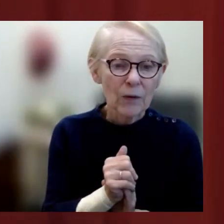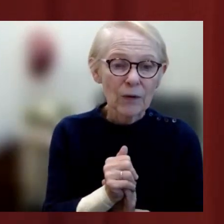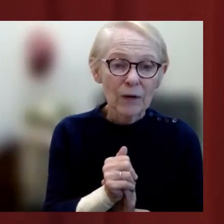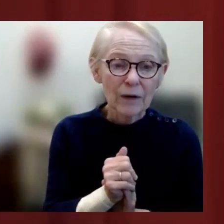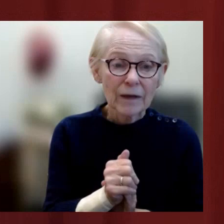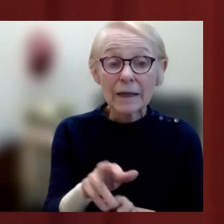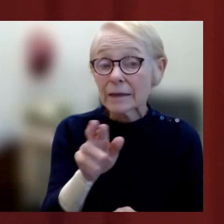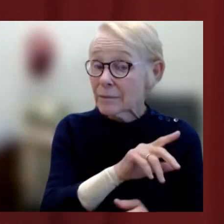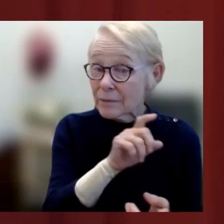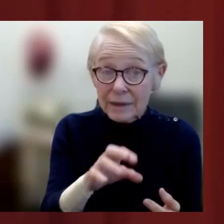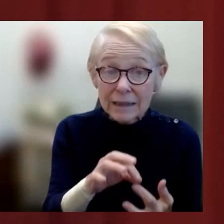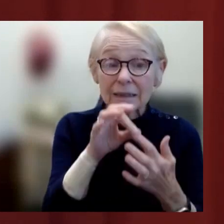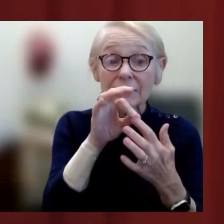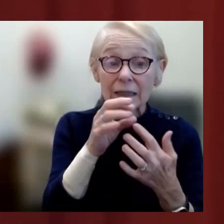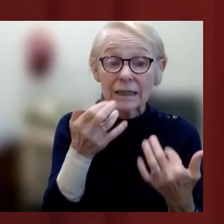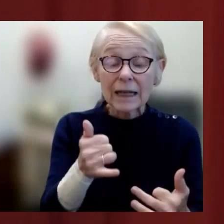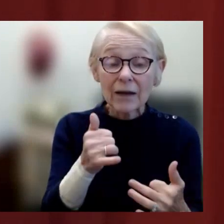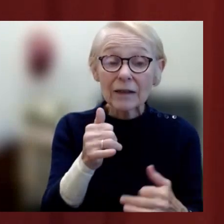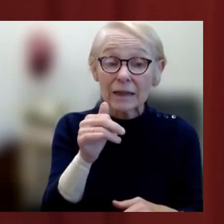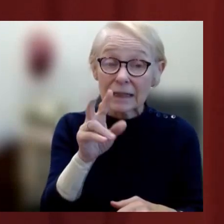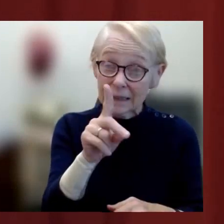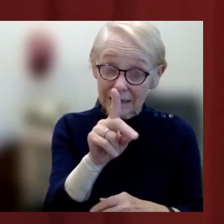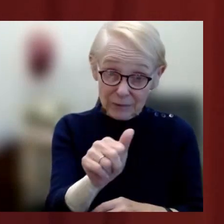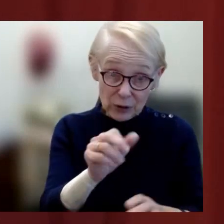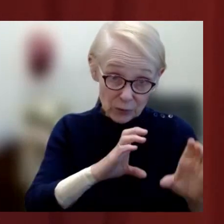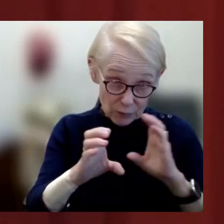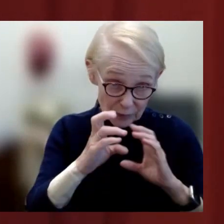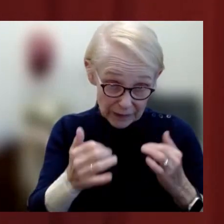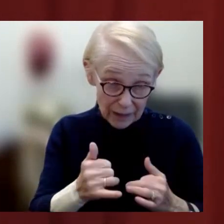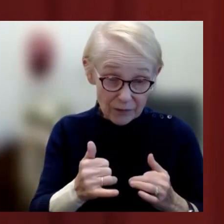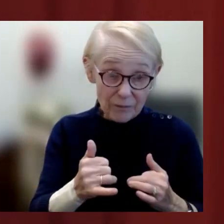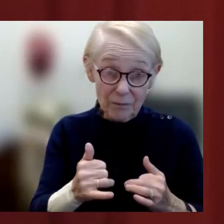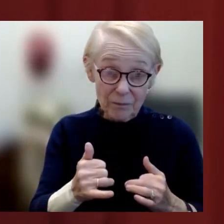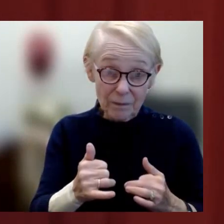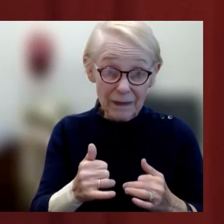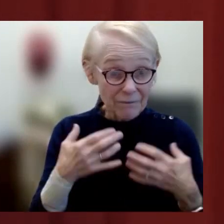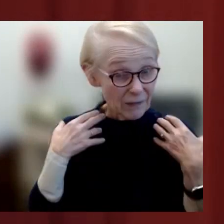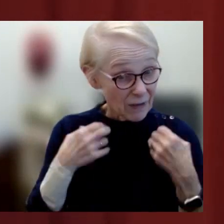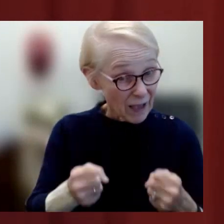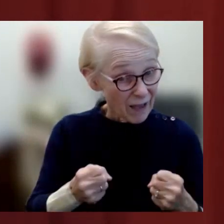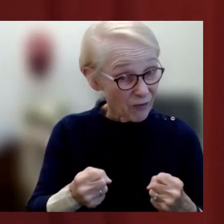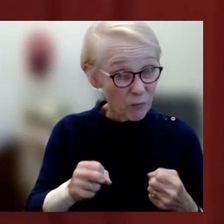pertaining to the disability Community for those who have health issues it's no longer considered